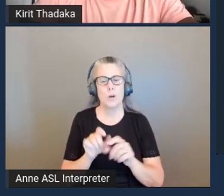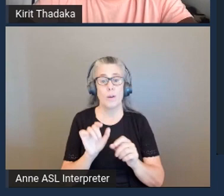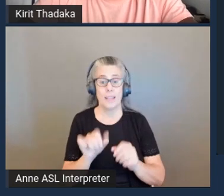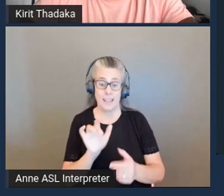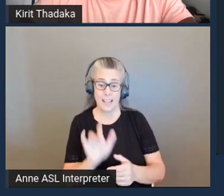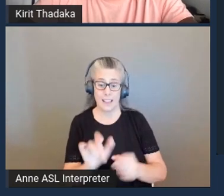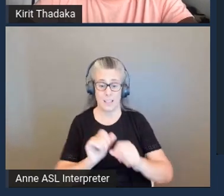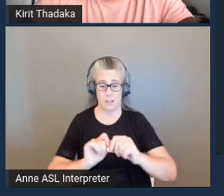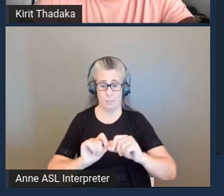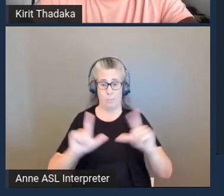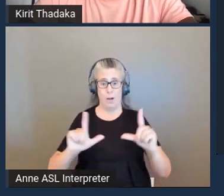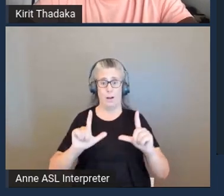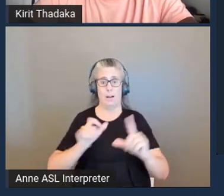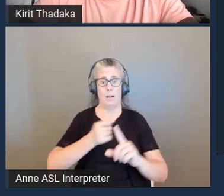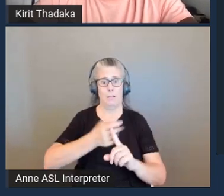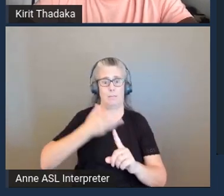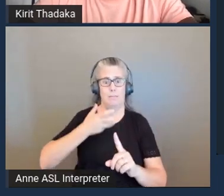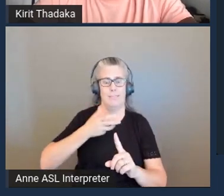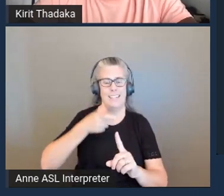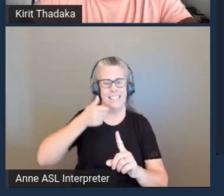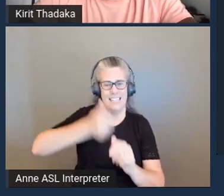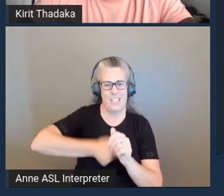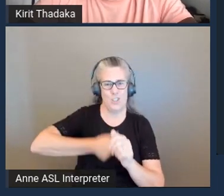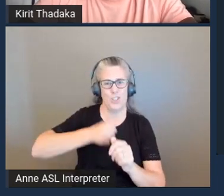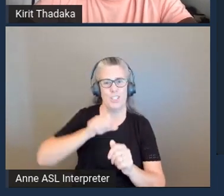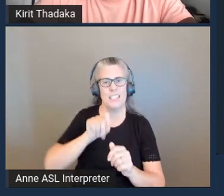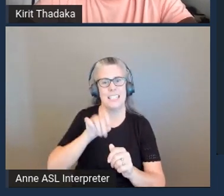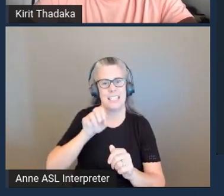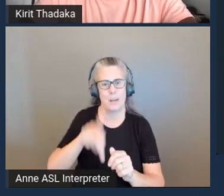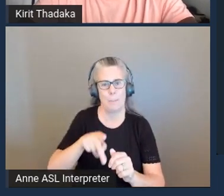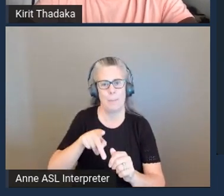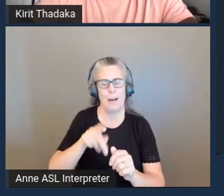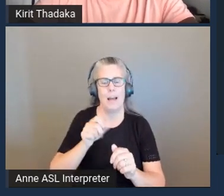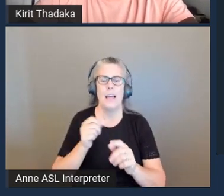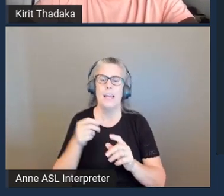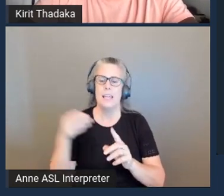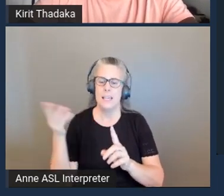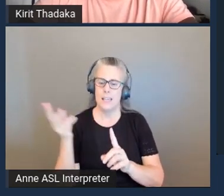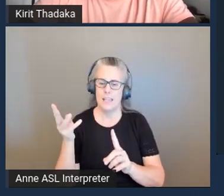and I can see the inputs to those steps, I can see the outputs from those steps,